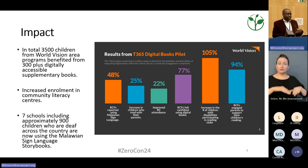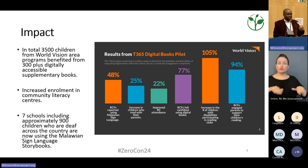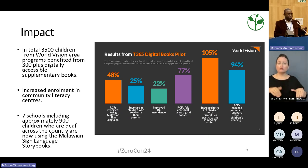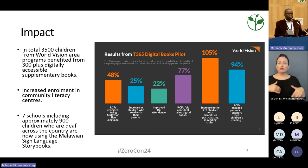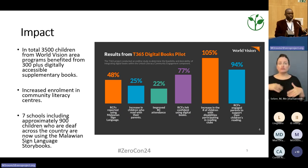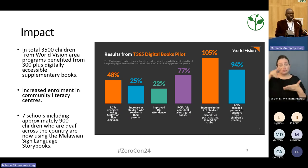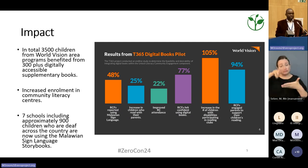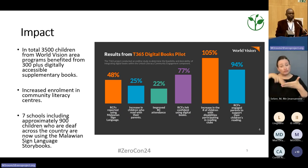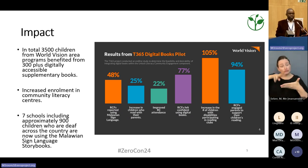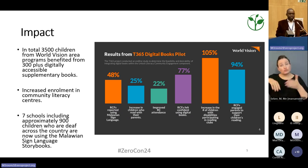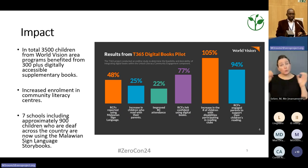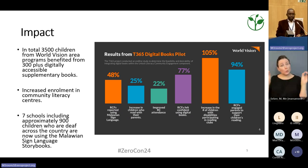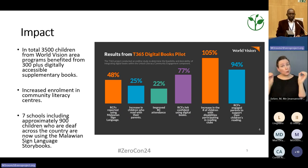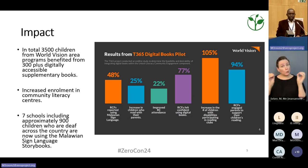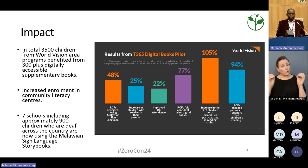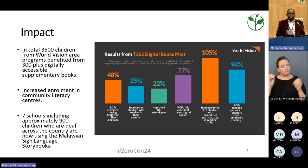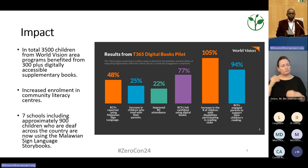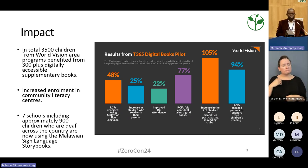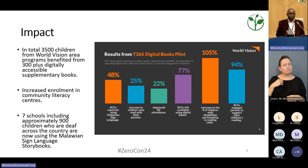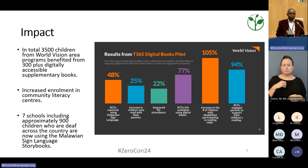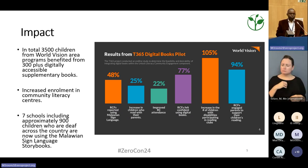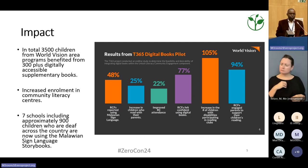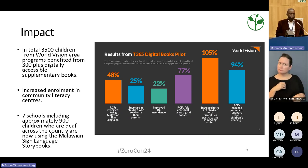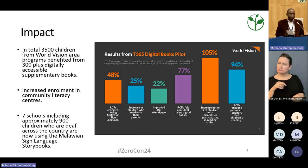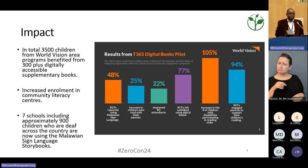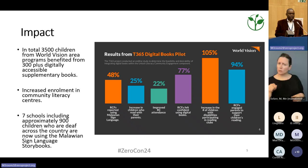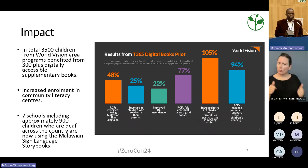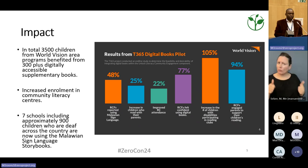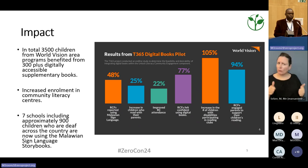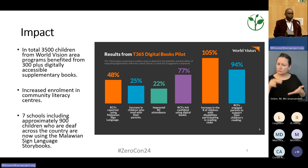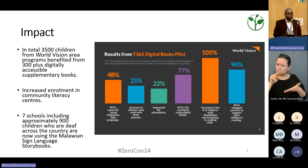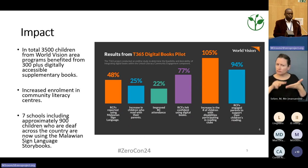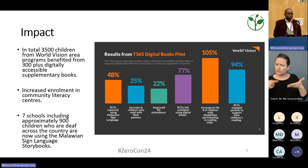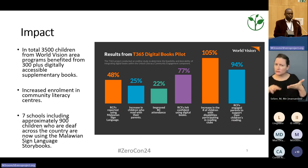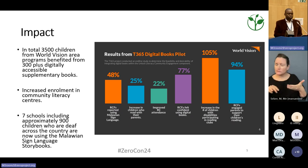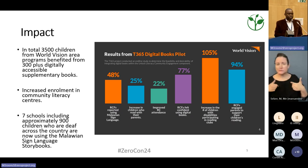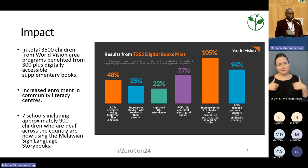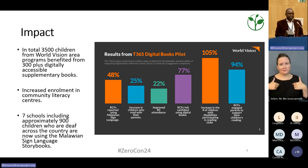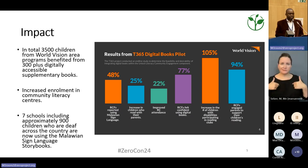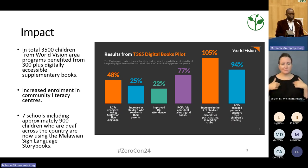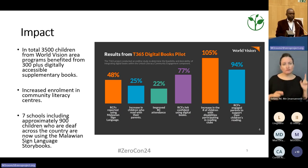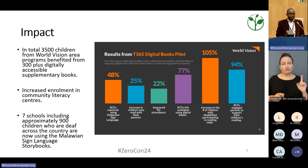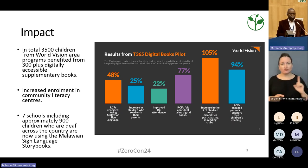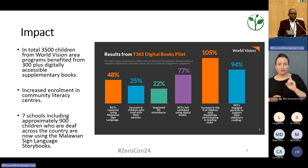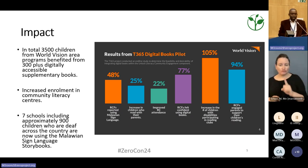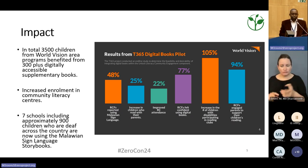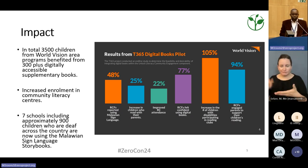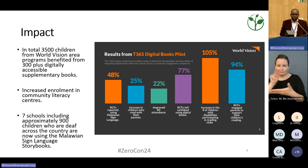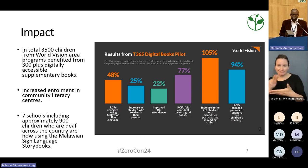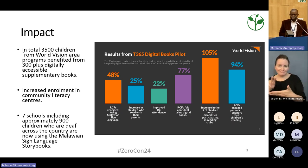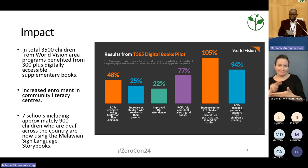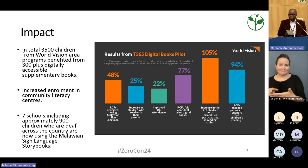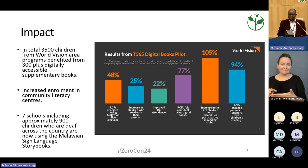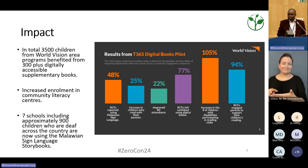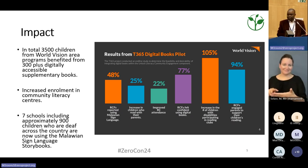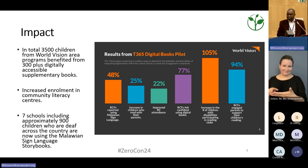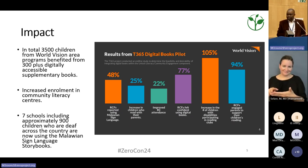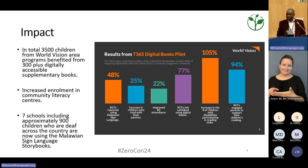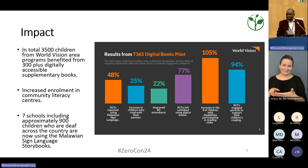attracted to reading groups or who would not use the text, they are able to come to reading clubs.